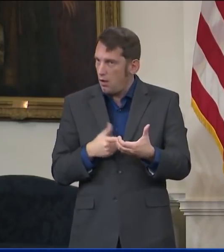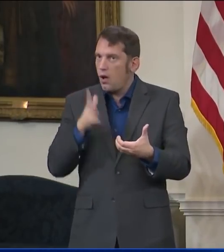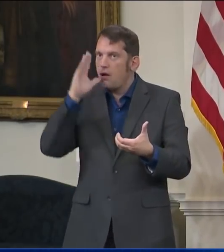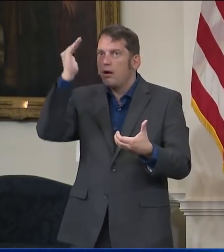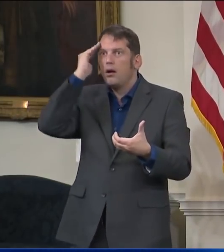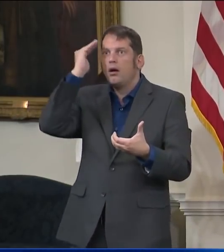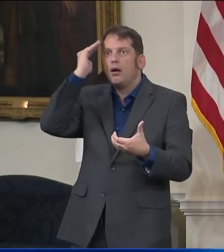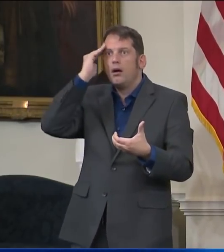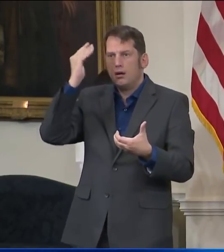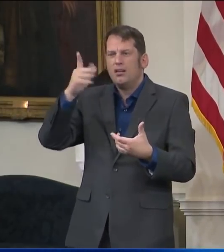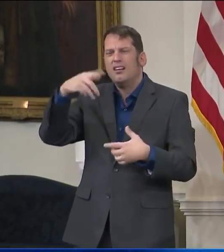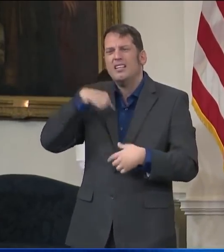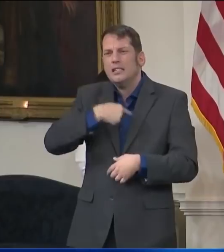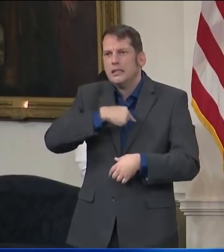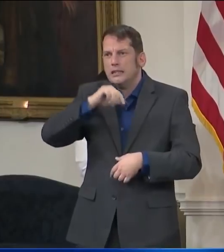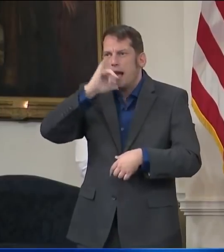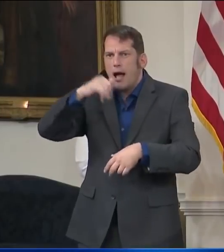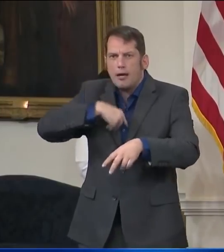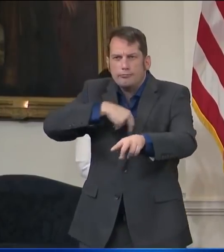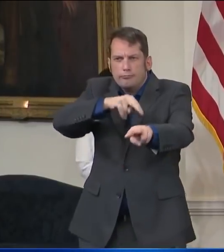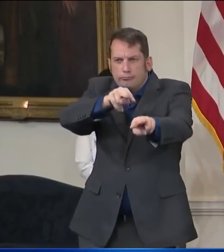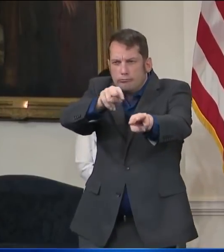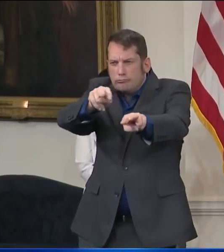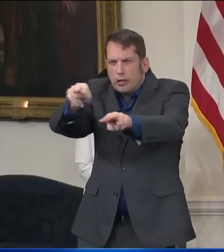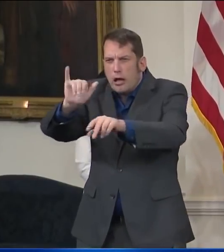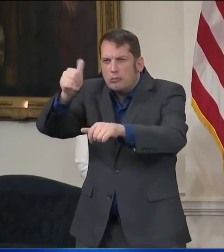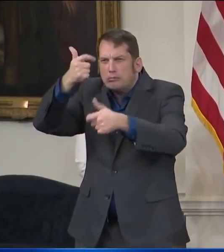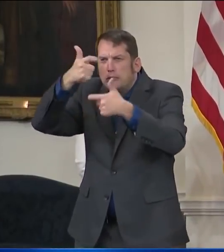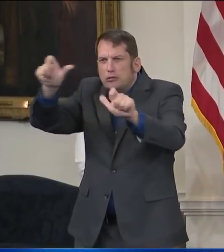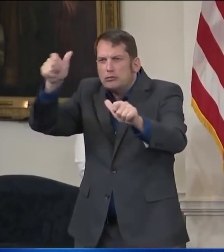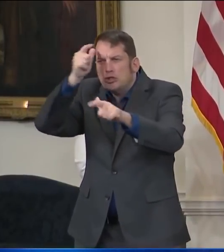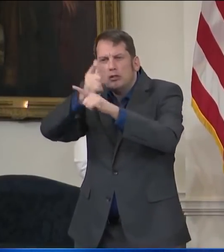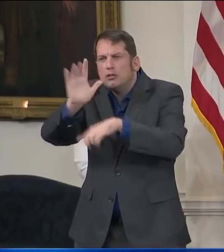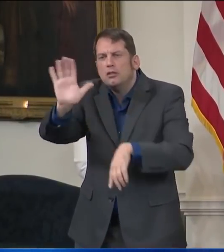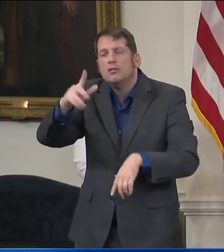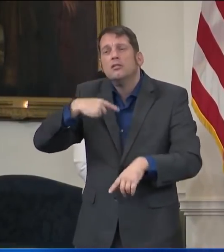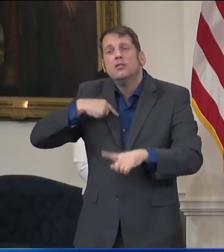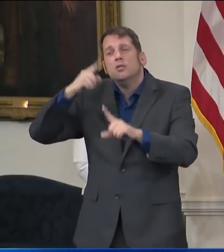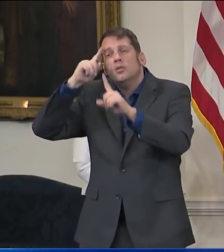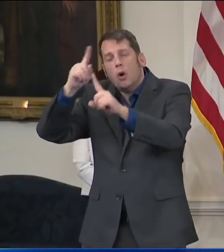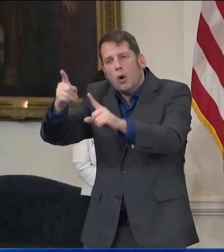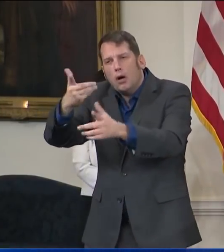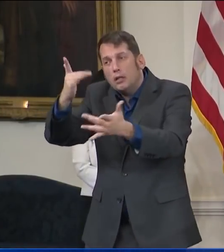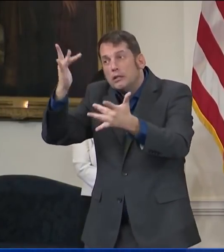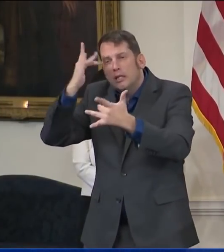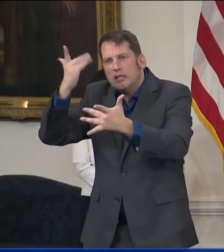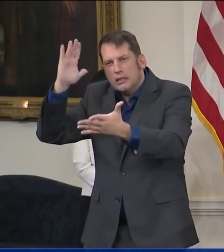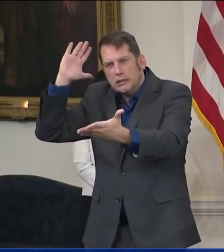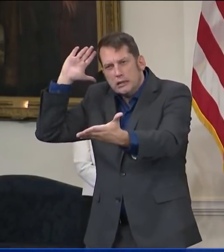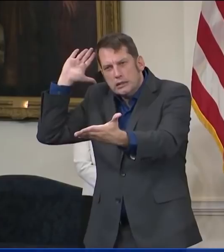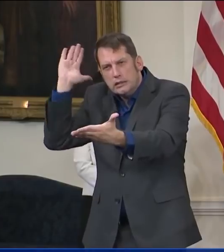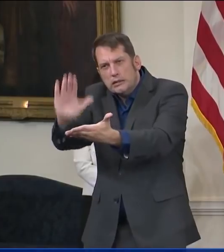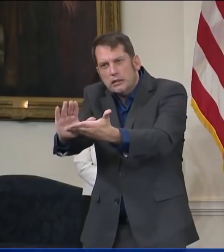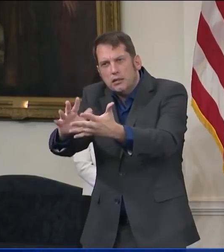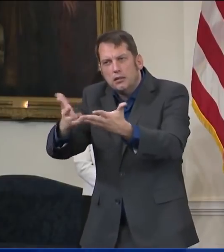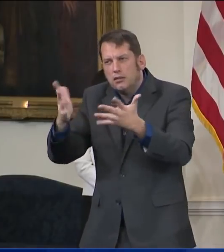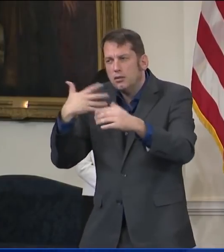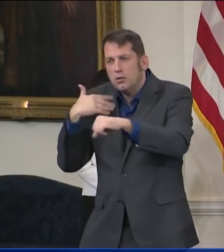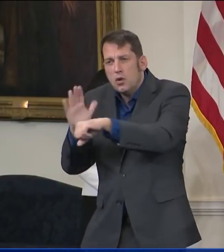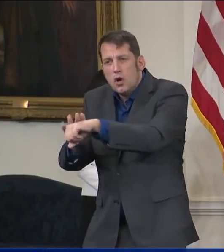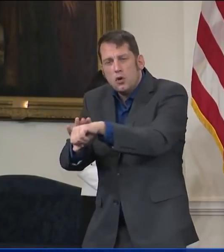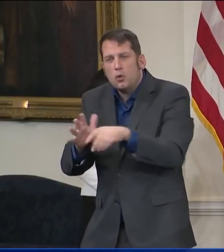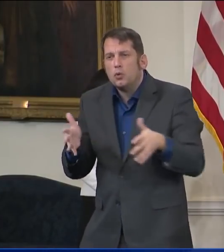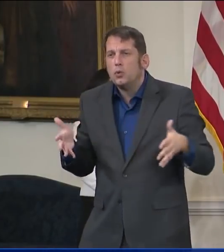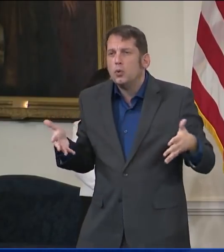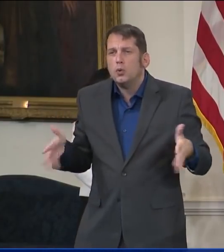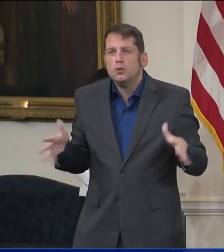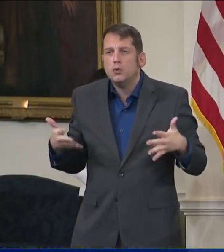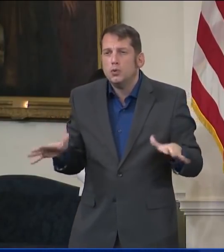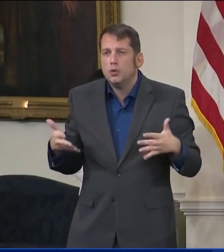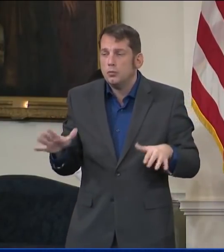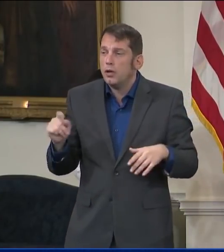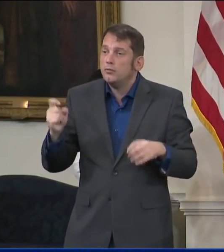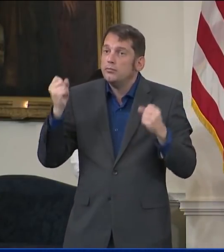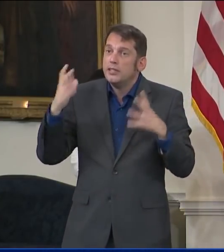WE’RE NOT TRYING TO YOU KNOW TRACK YOU WE’RE TRYING TO STOP THE VIRUS AND STOP YOU FROM INFECTING PEOPLE THAT YOU COME IN CONTACT WITH AND IT WORKS VERY EFFECTIVELY, BUT WE JUST